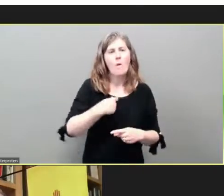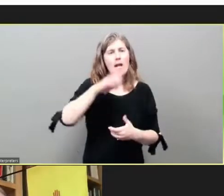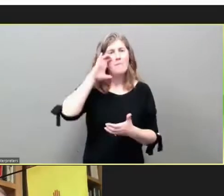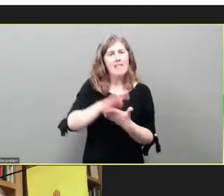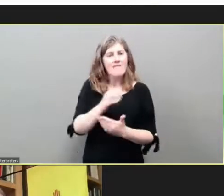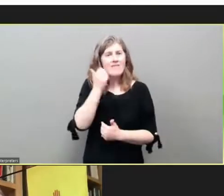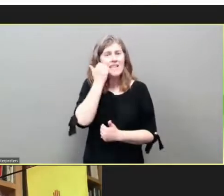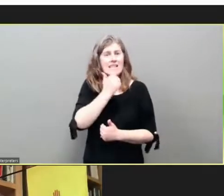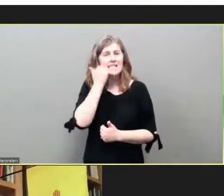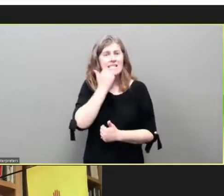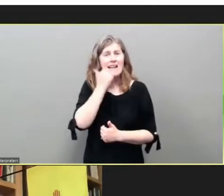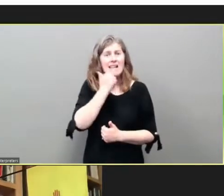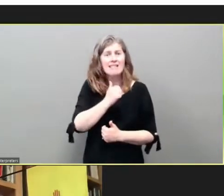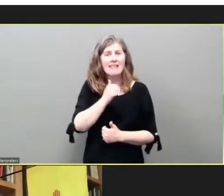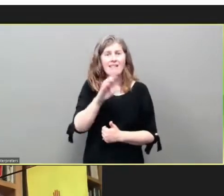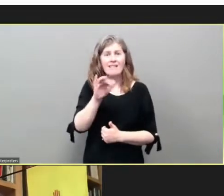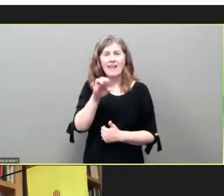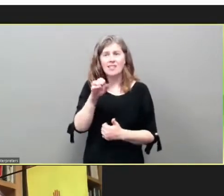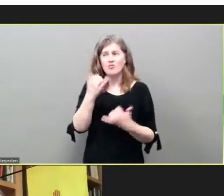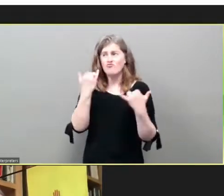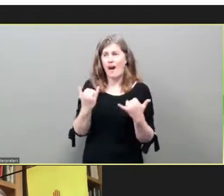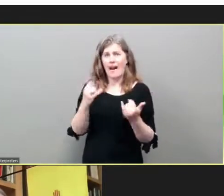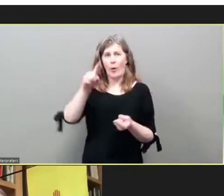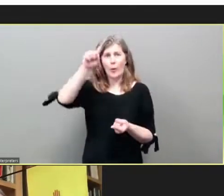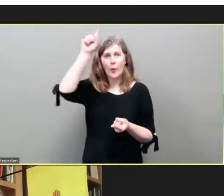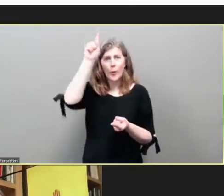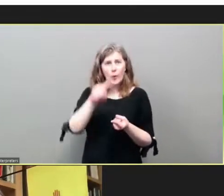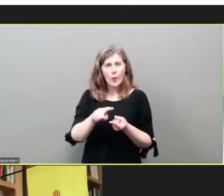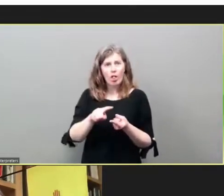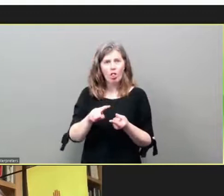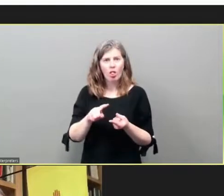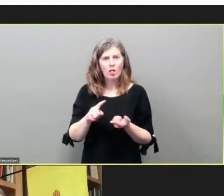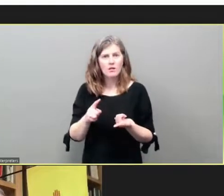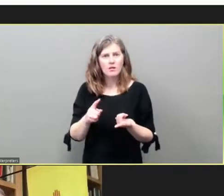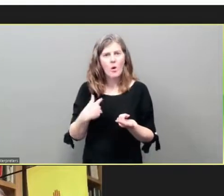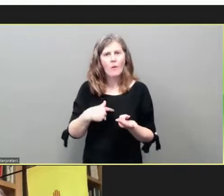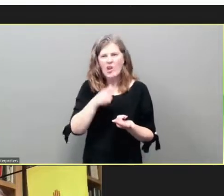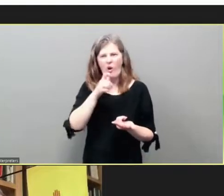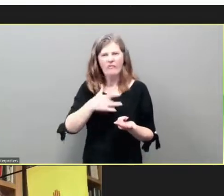extraordinarily low right now. Were it not for the emergence of variance in